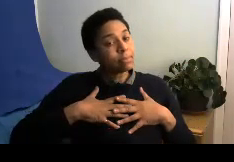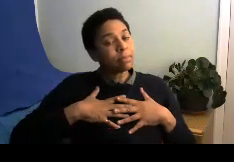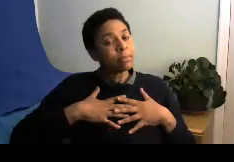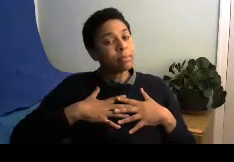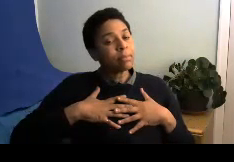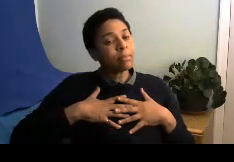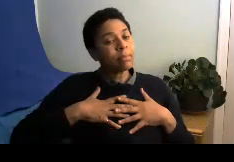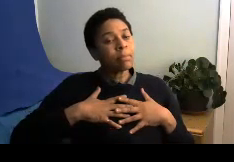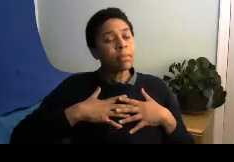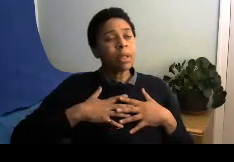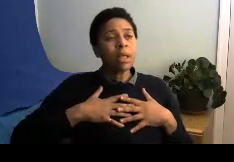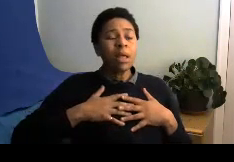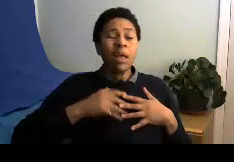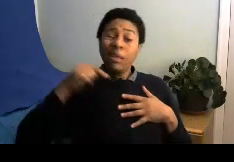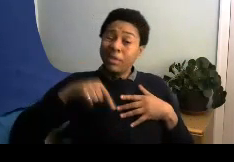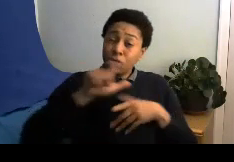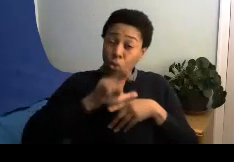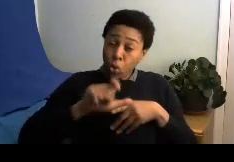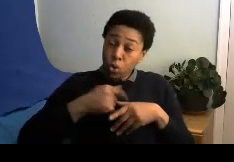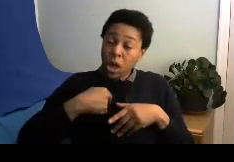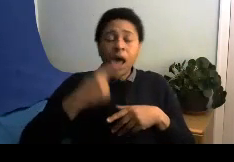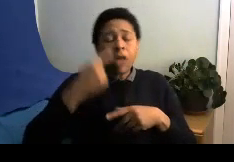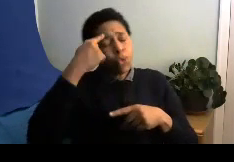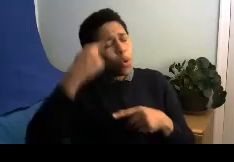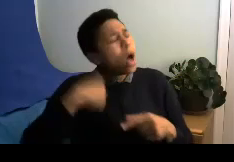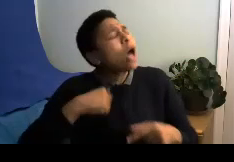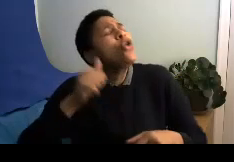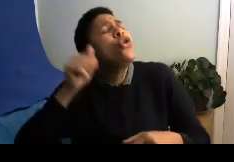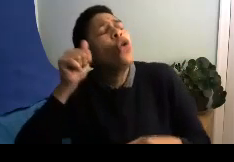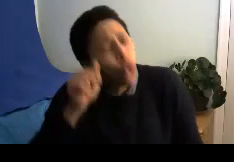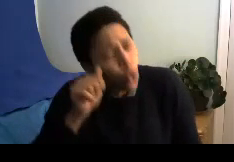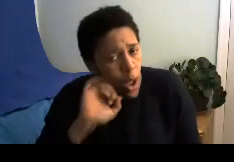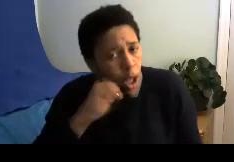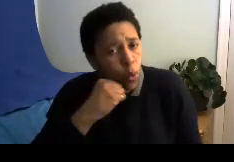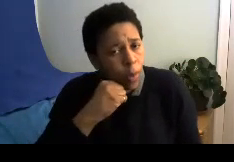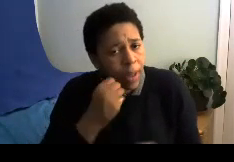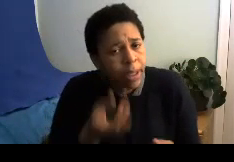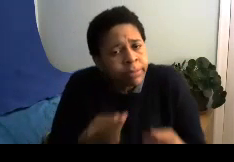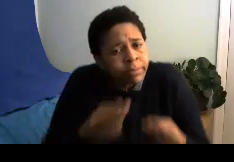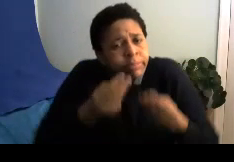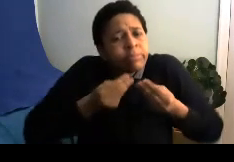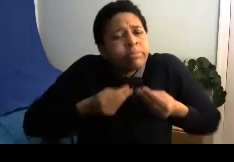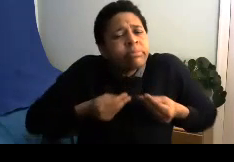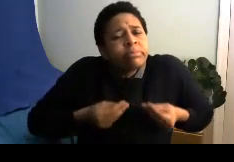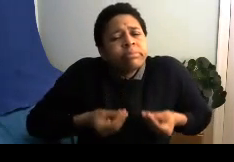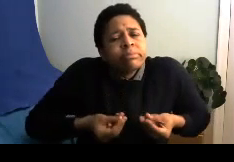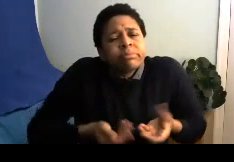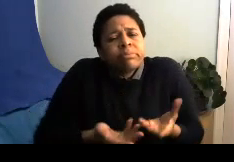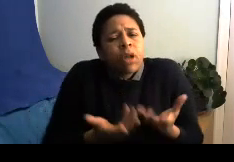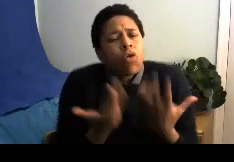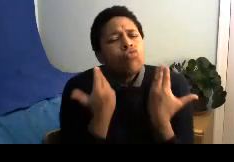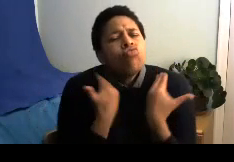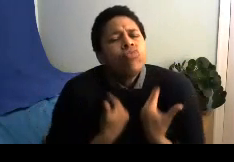enriching to engage more with that period to get across the